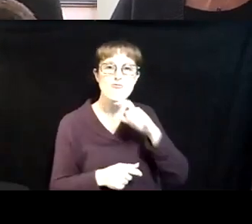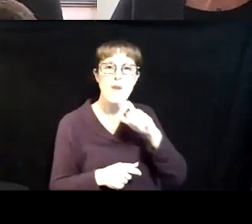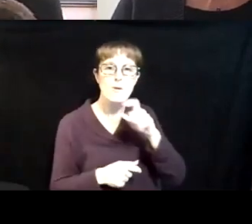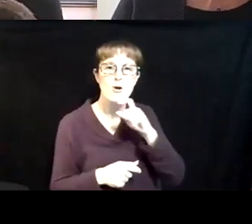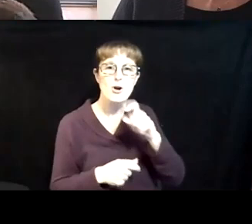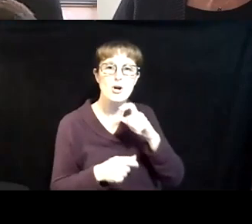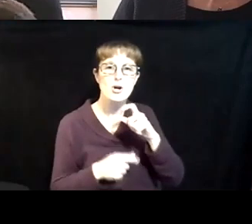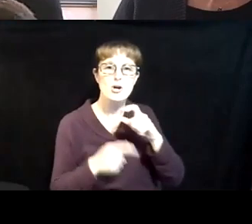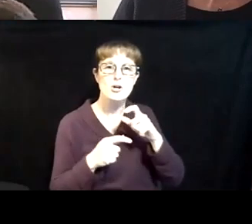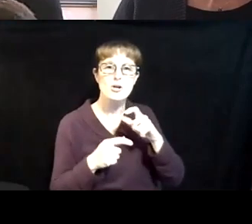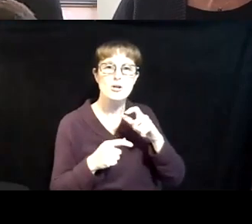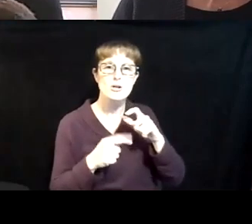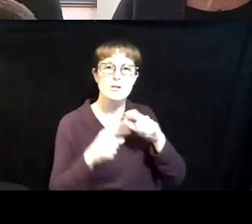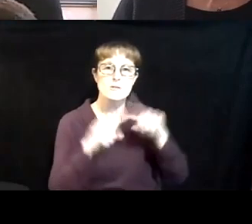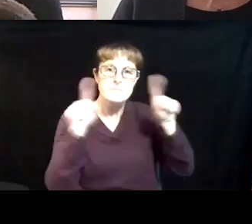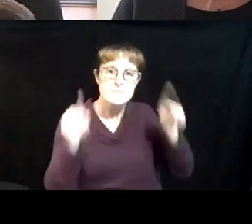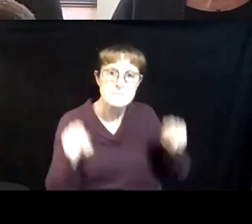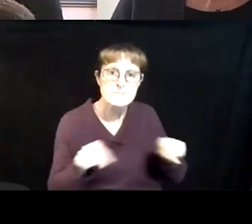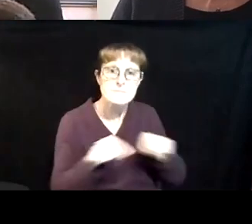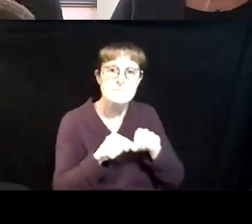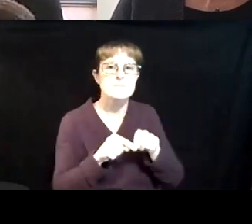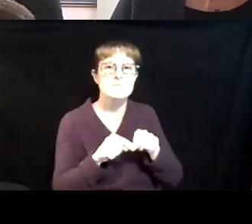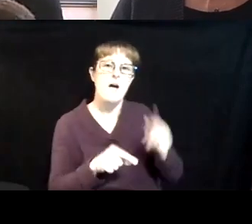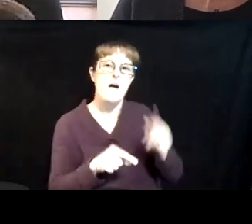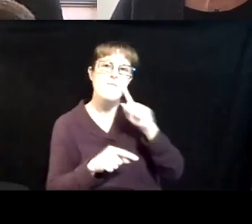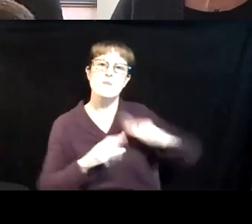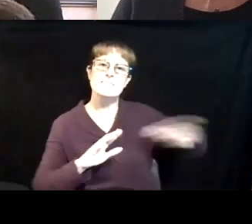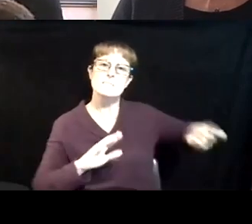so they could spank people with these rubber spank spatulas.